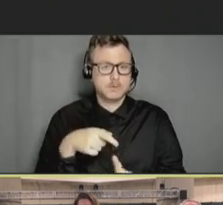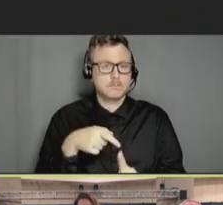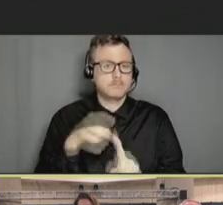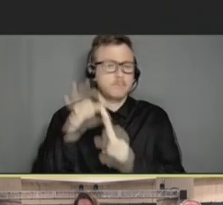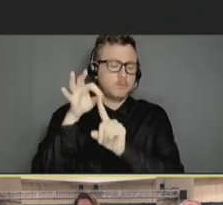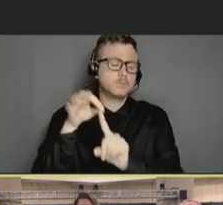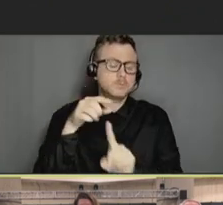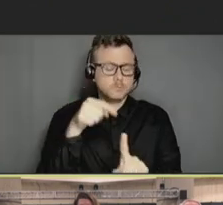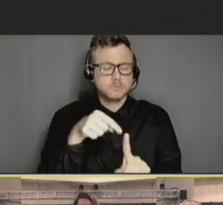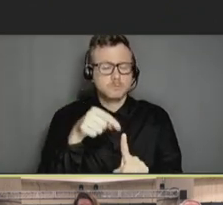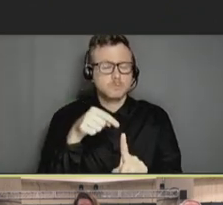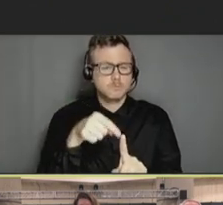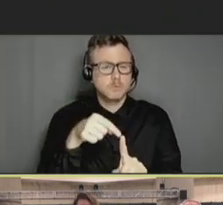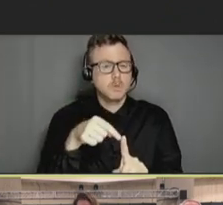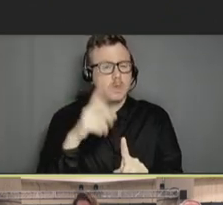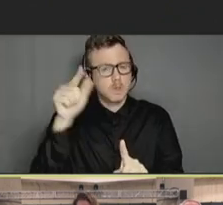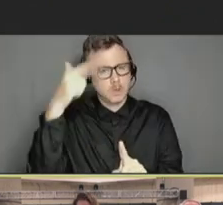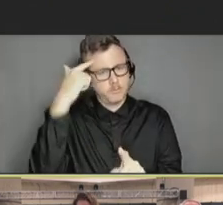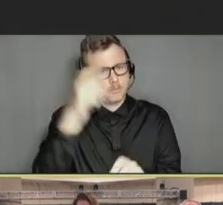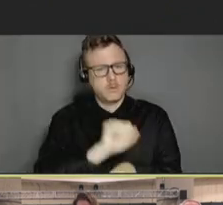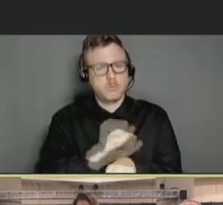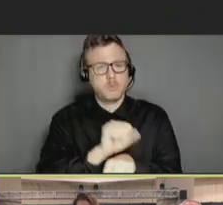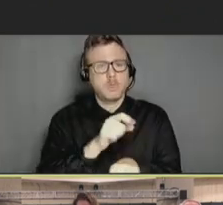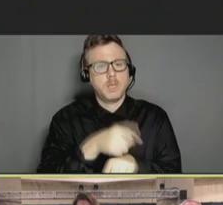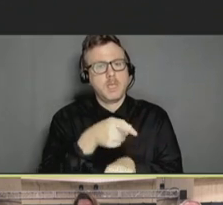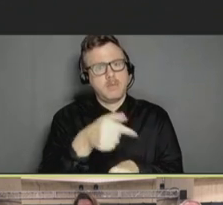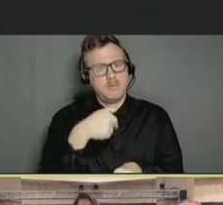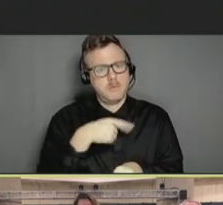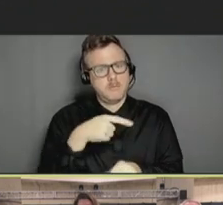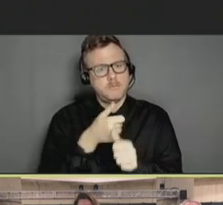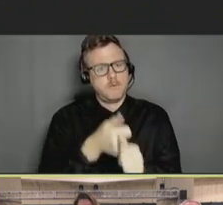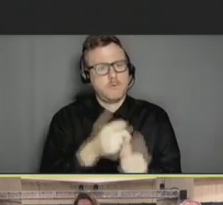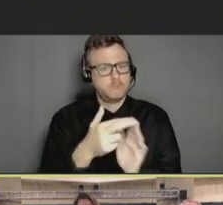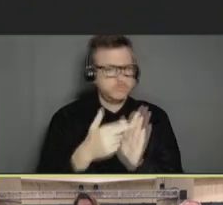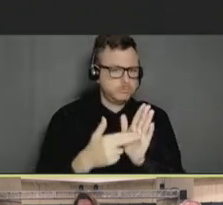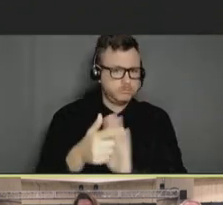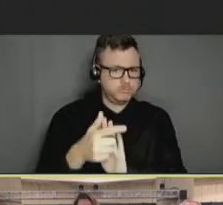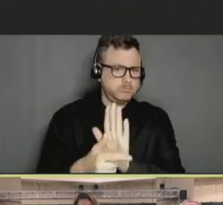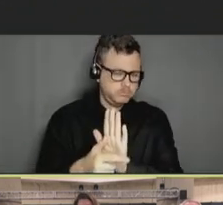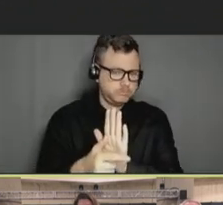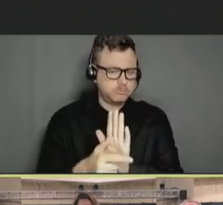subject to conflict-of-interest laws and regulations, and our members who work for